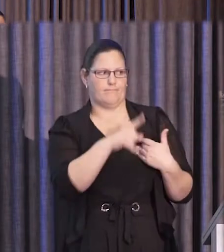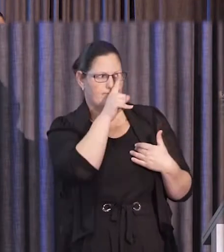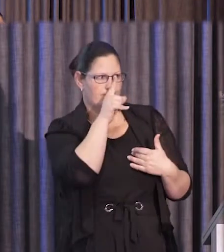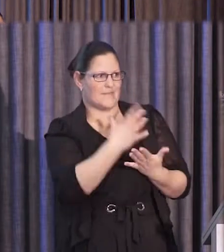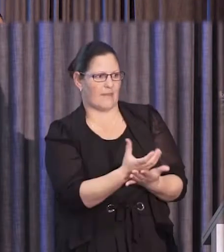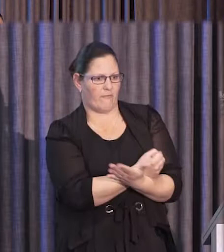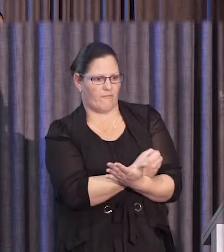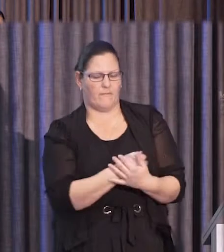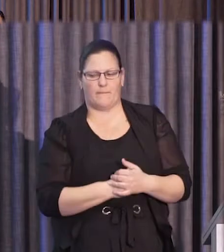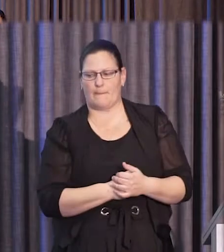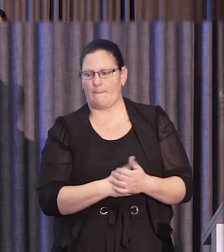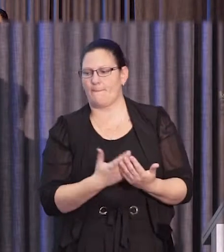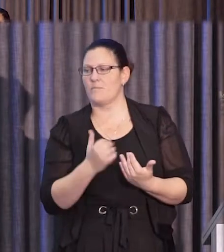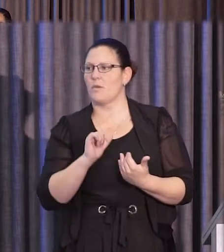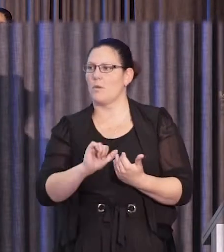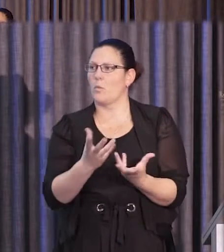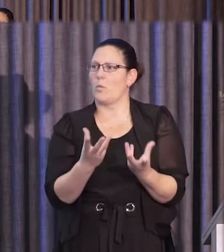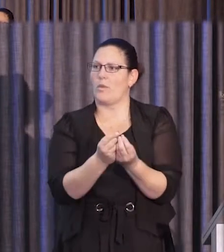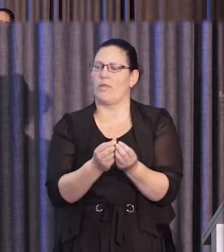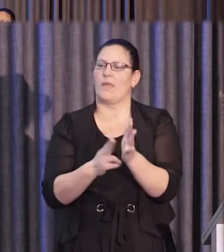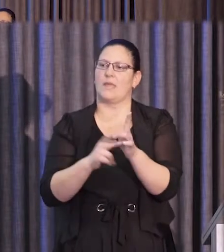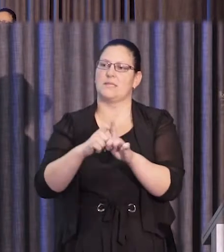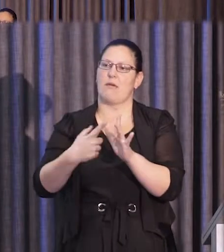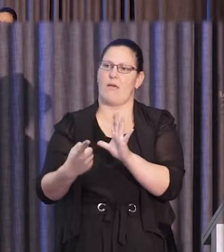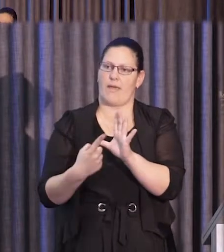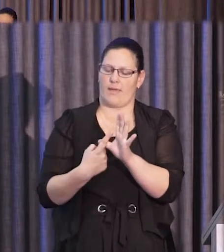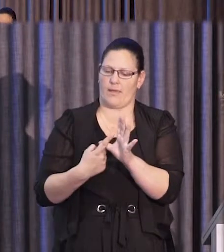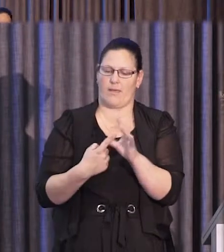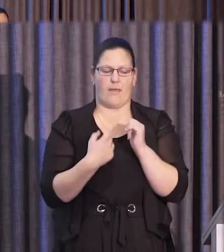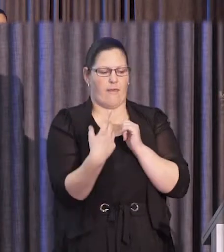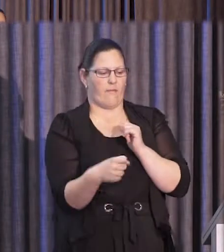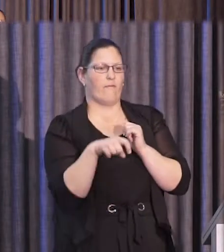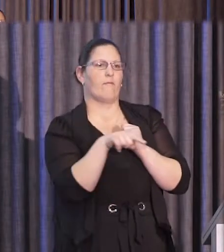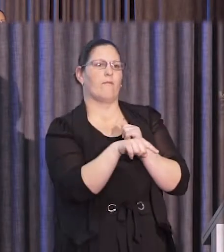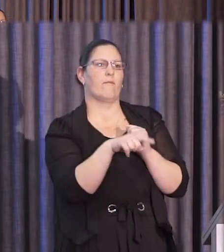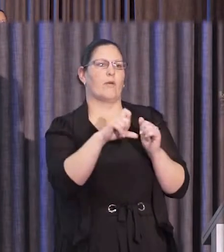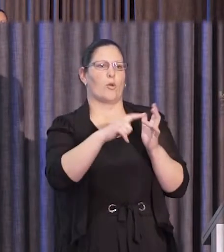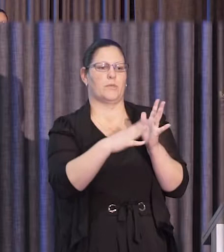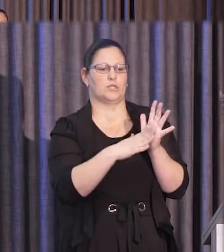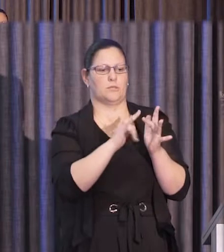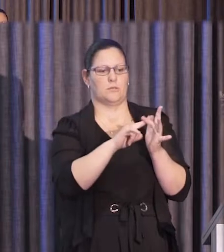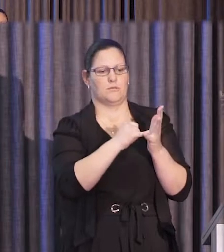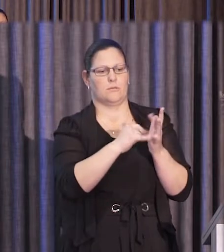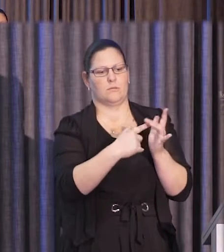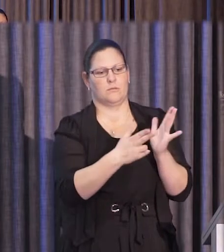the National Disability Insurance Agency, there will be a National Quality Safe Guiding Commission, and they will have responsibility for quality and safe